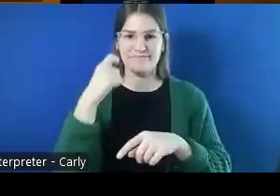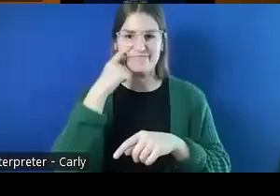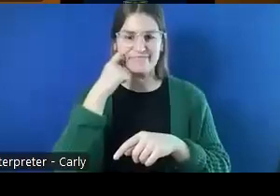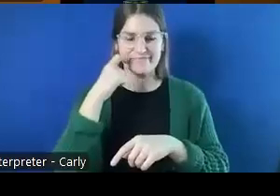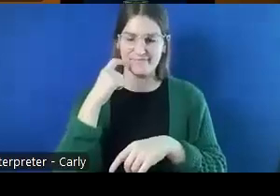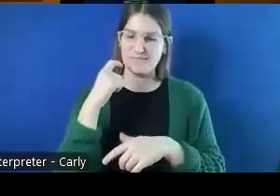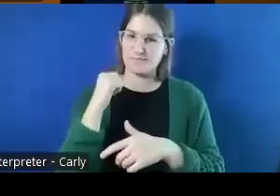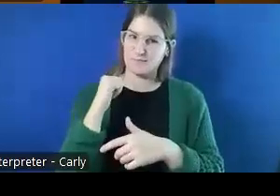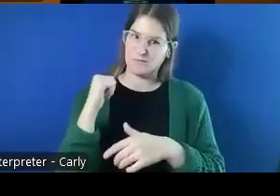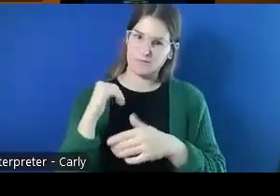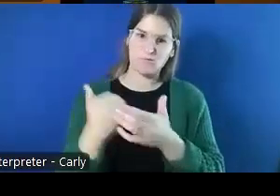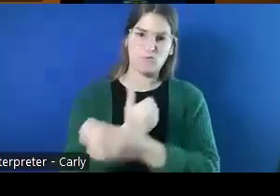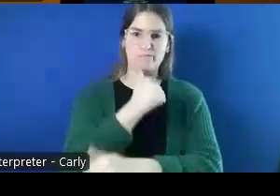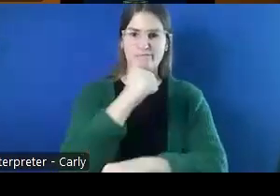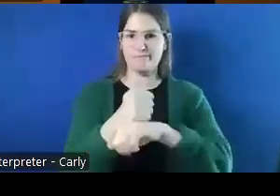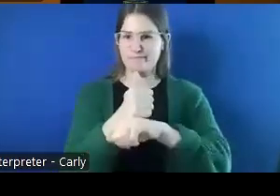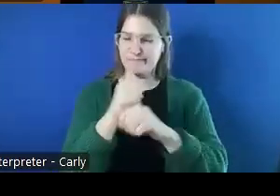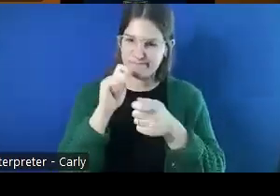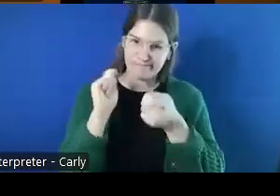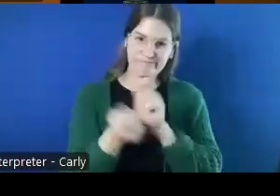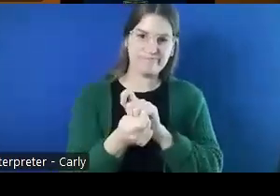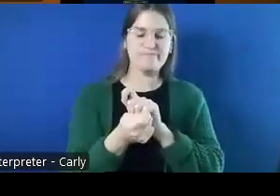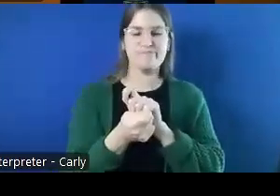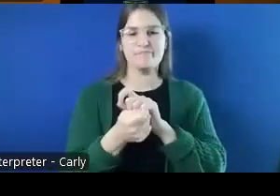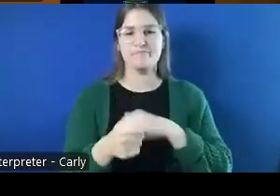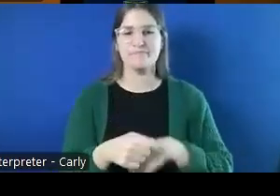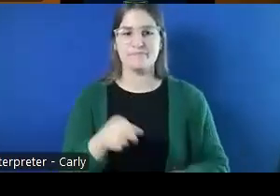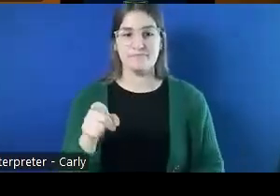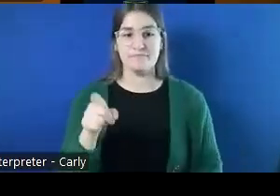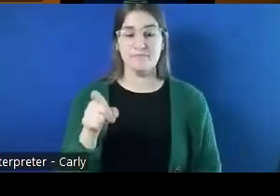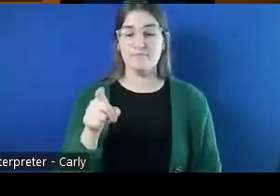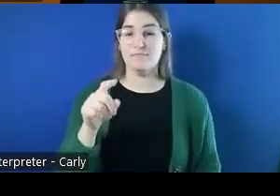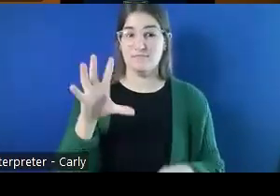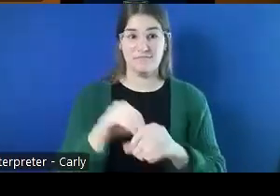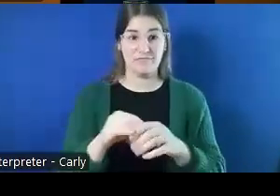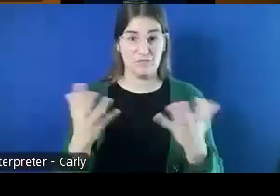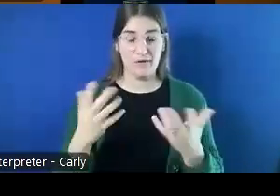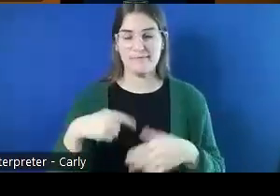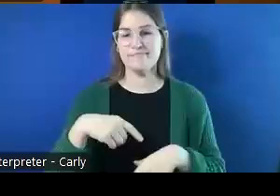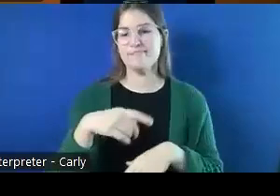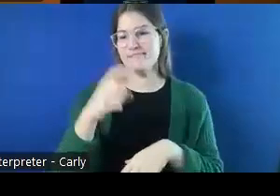dietic uh psychosocial interventions um this this involves a lot of psycho education surrounding